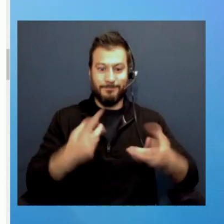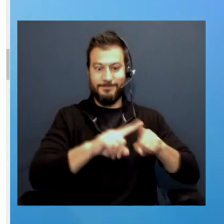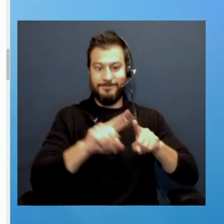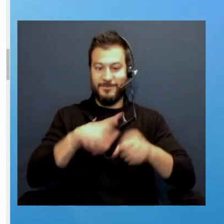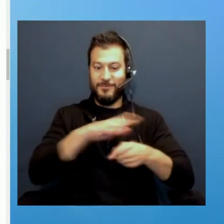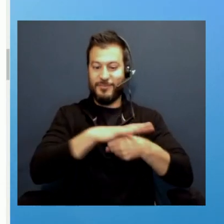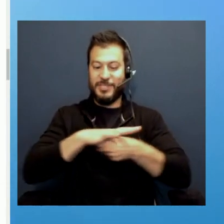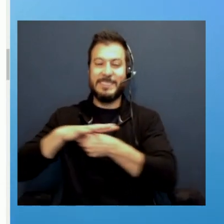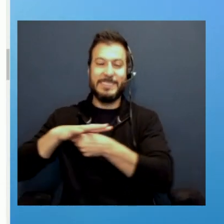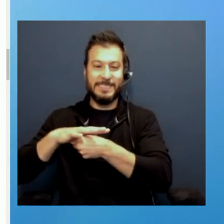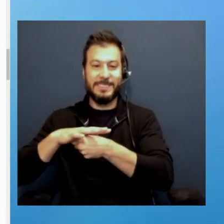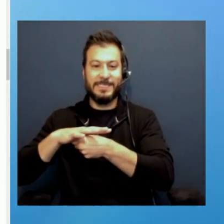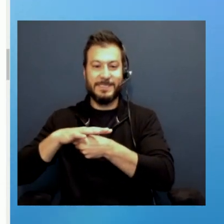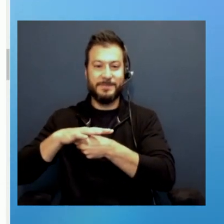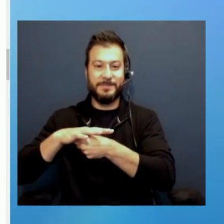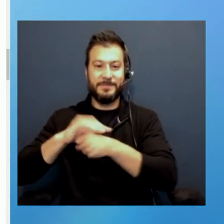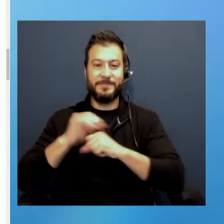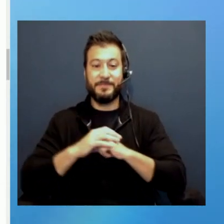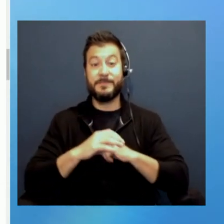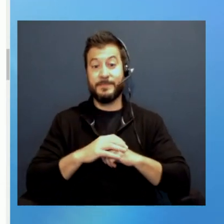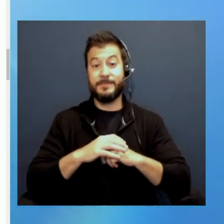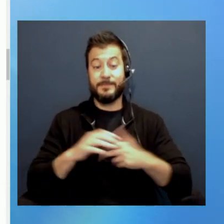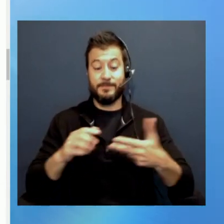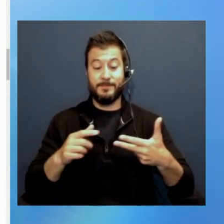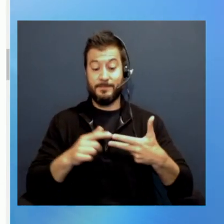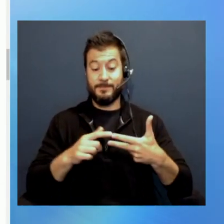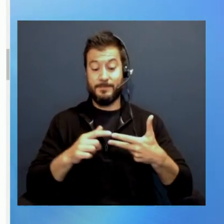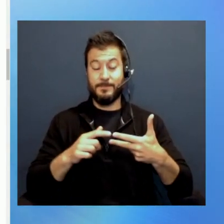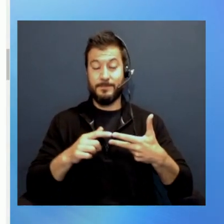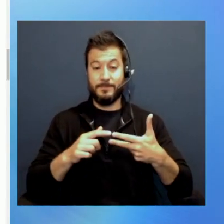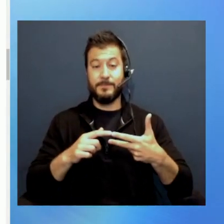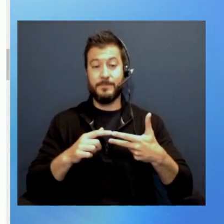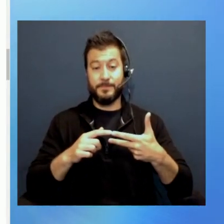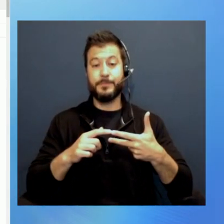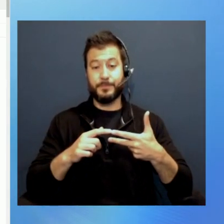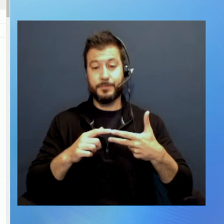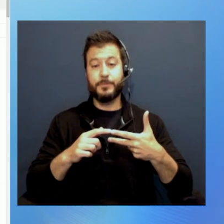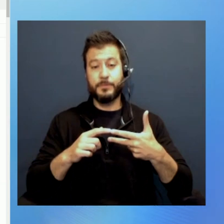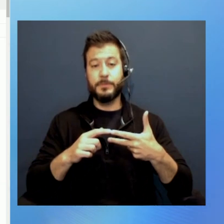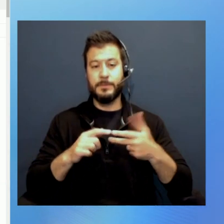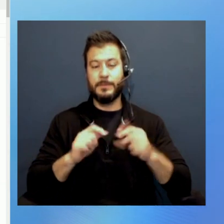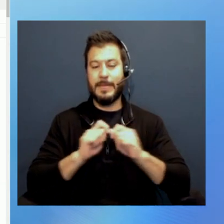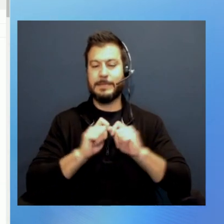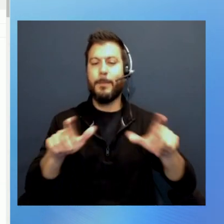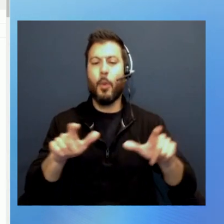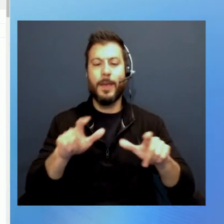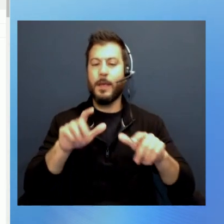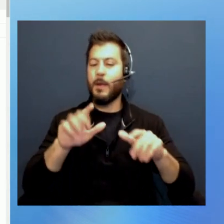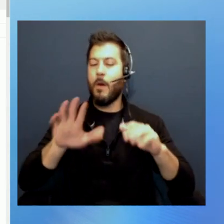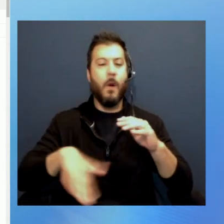or you're running this multi-region. The second part is about